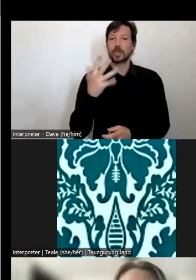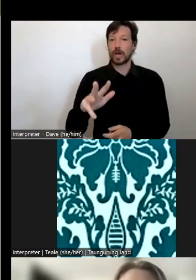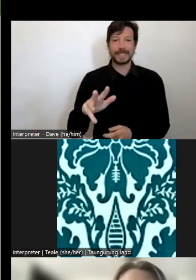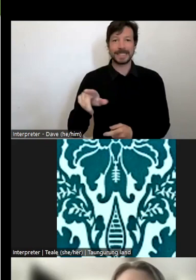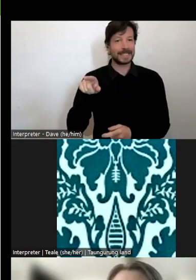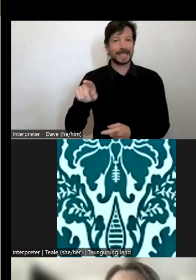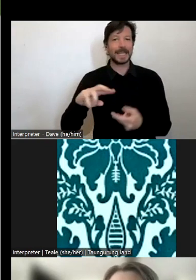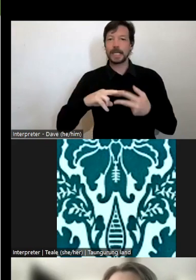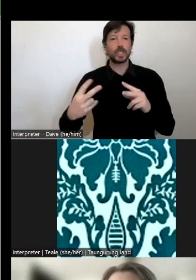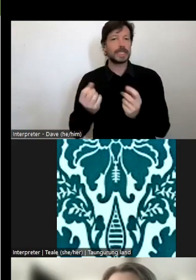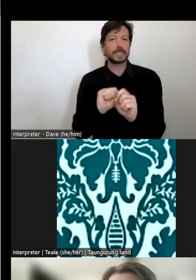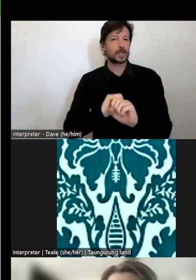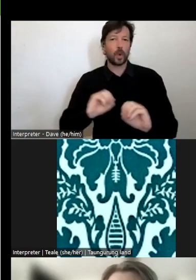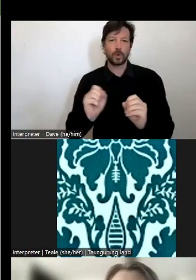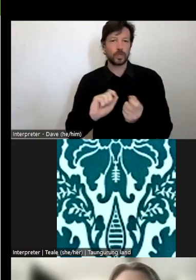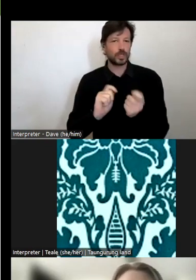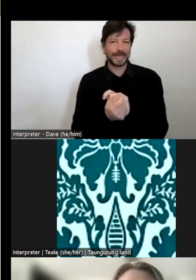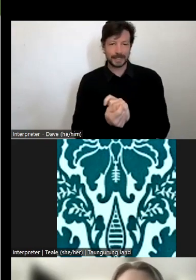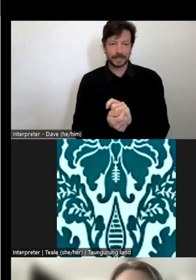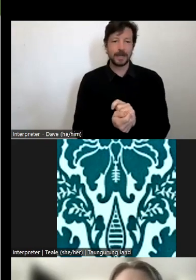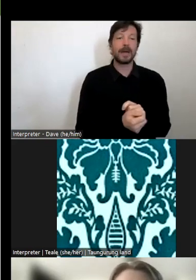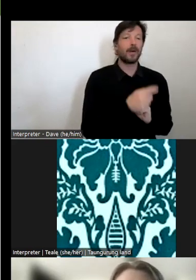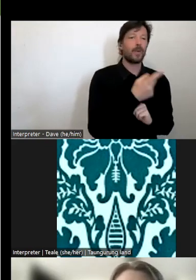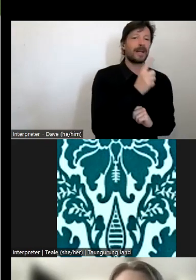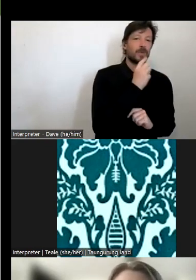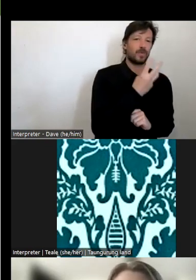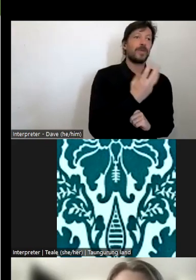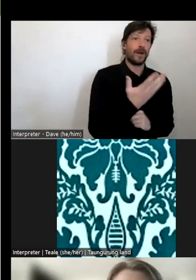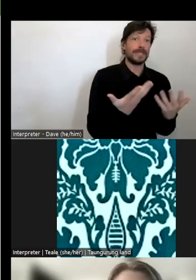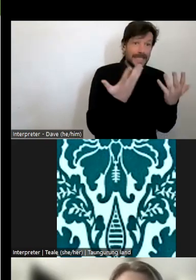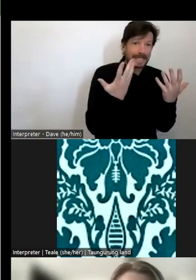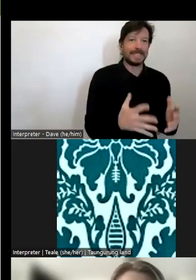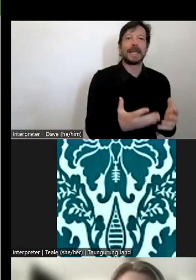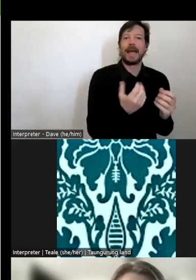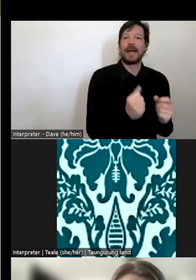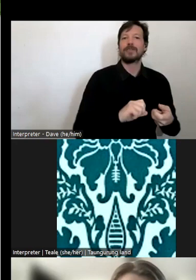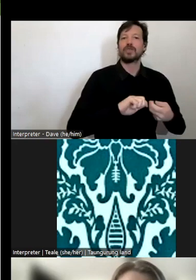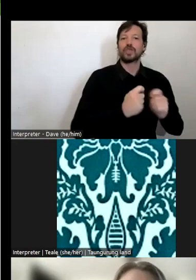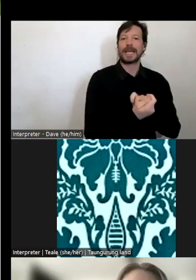but there were 135 who did. And then when we went to look at the charts of those children,